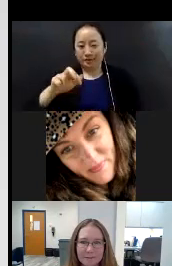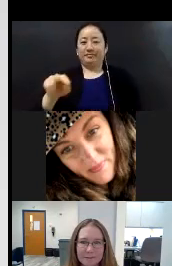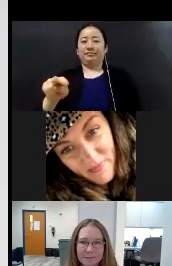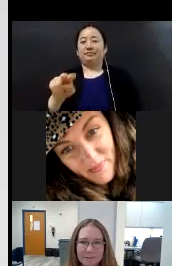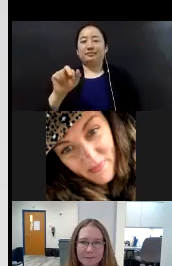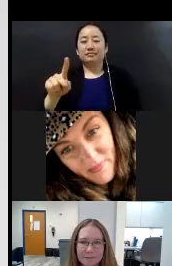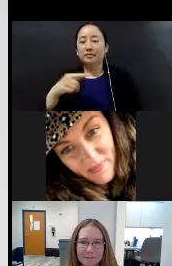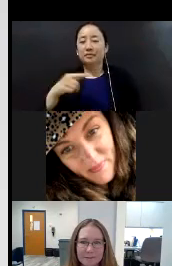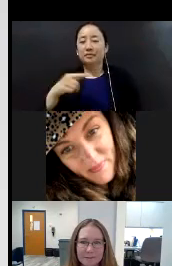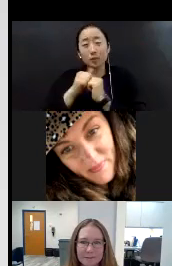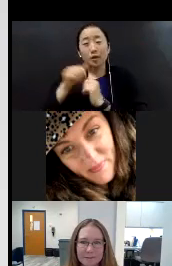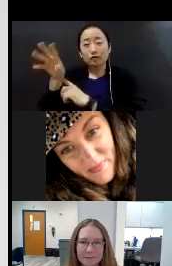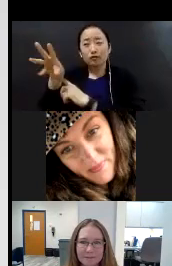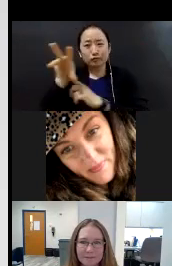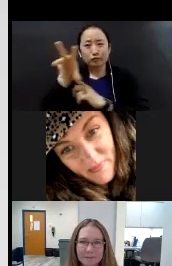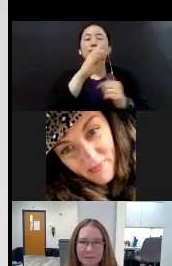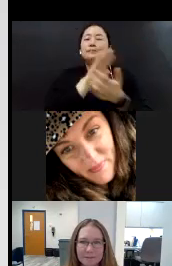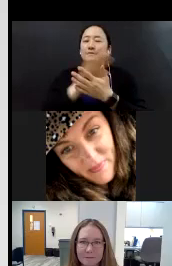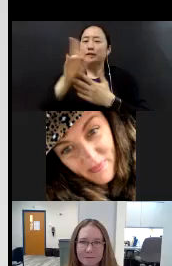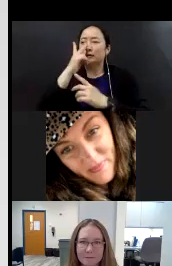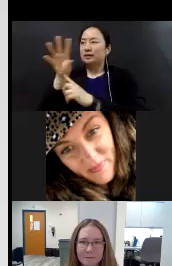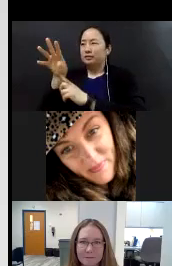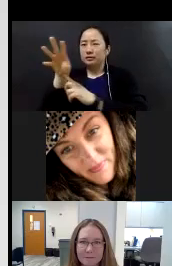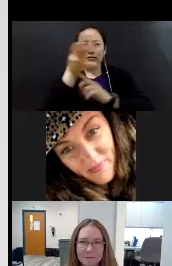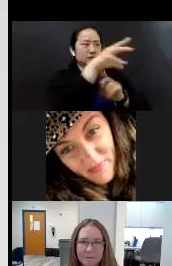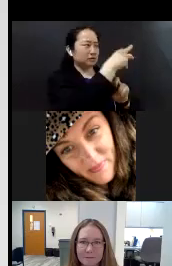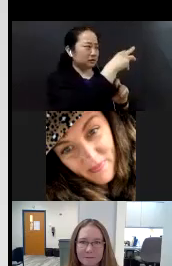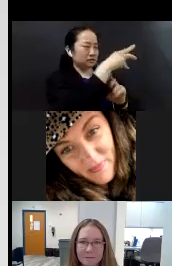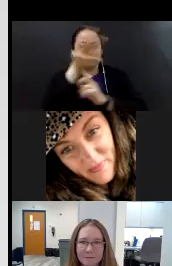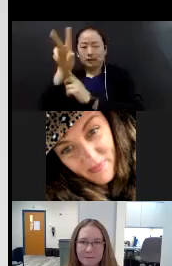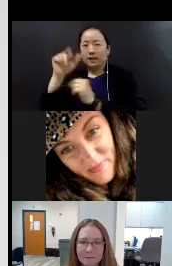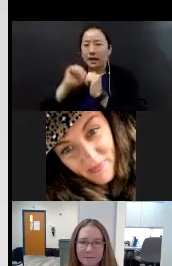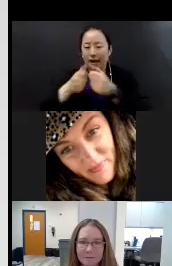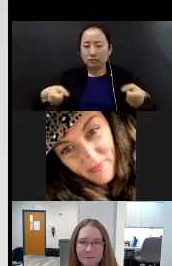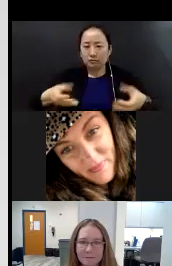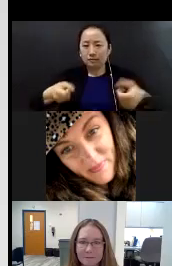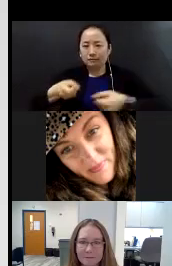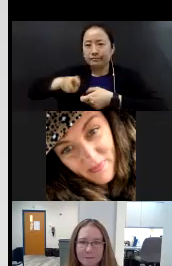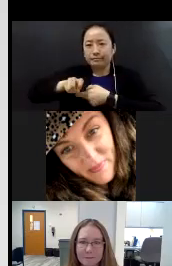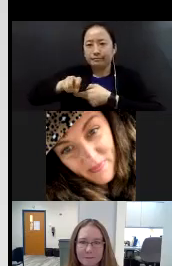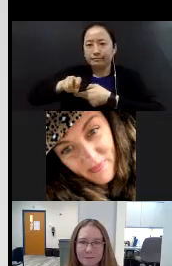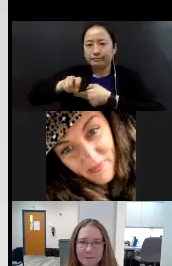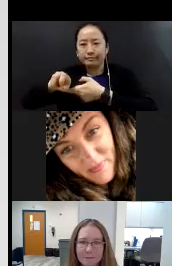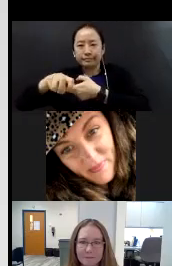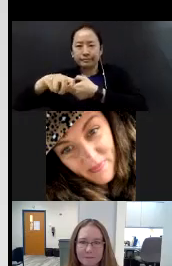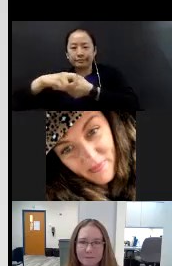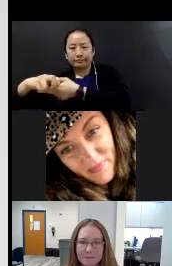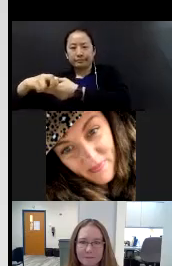DIFFERENT APPROACHES AND SEE HOW THE TURNS ARE GOING TO BE LAID OUT, WHAT OTHER ENVIRONMENTAL BARRIERS ARE PRESENT THAT WOULD REALLY BE A BIG